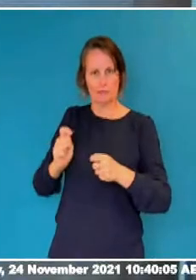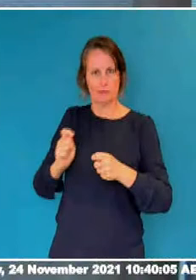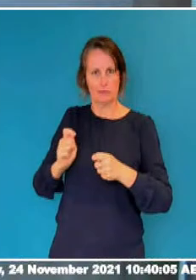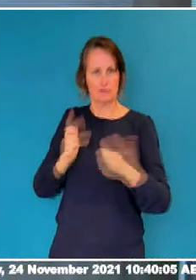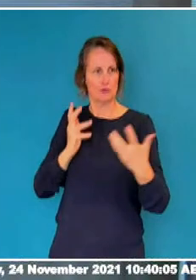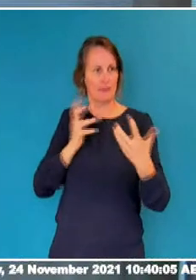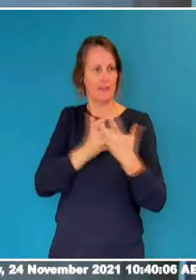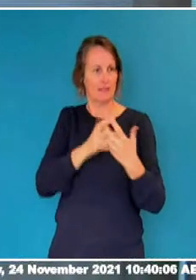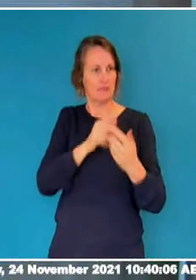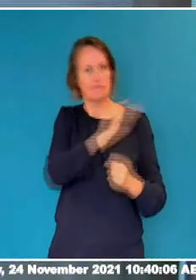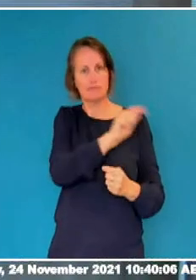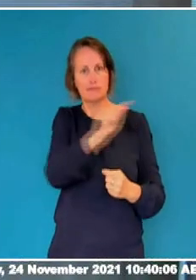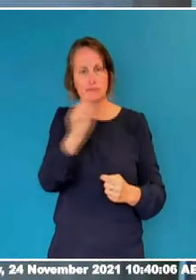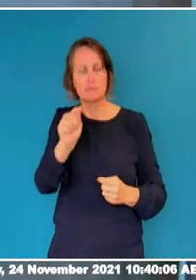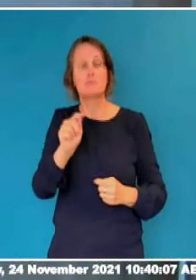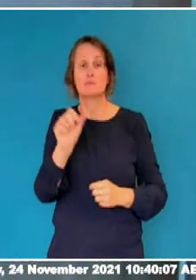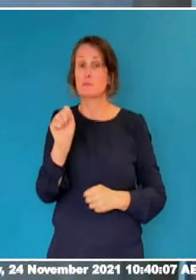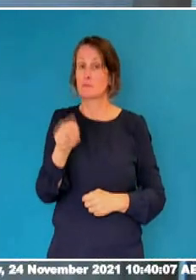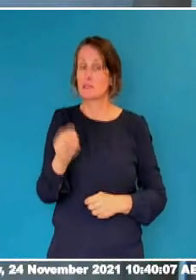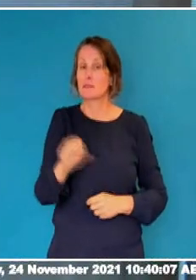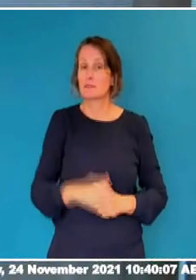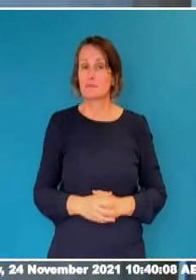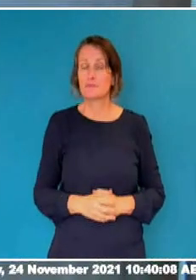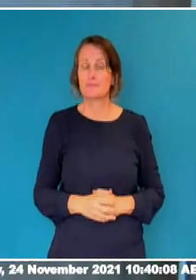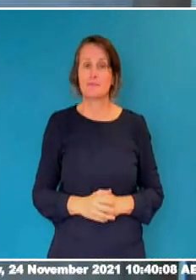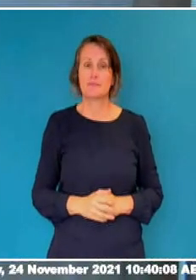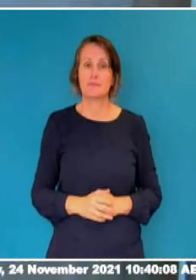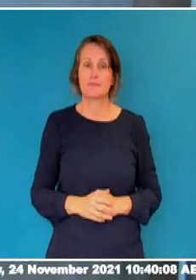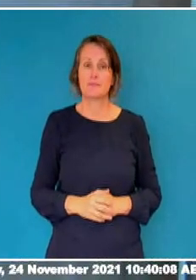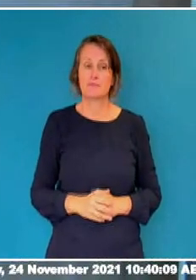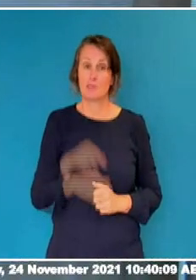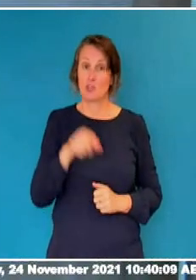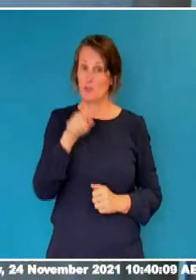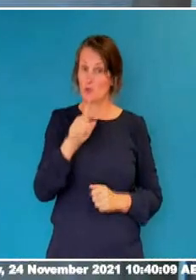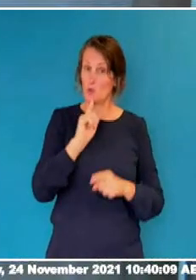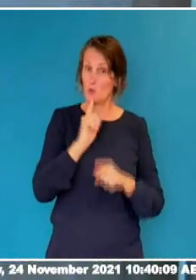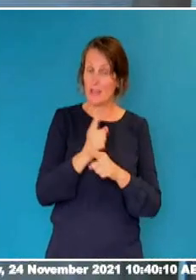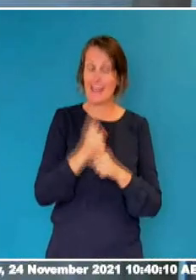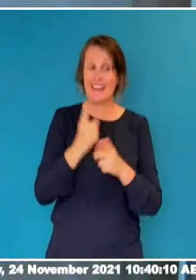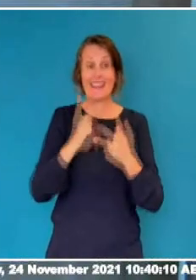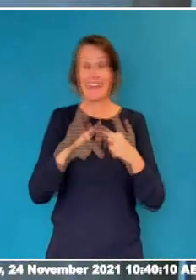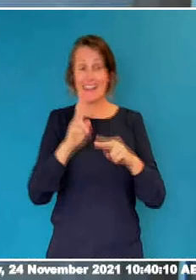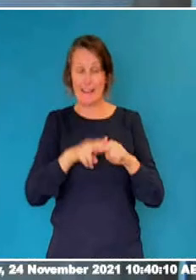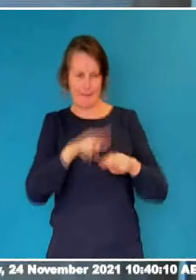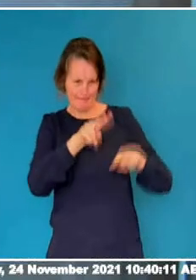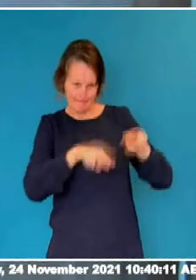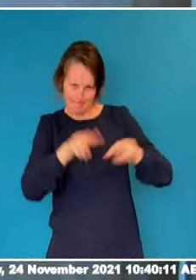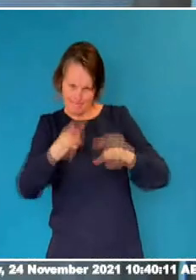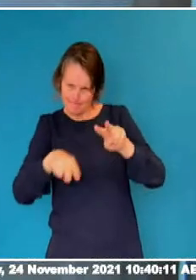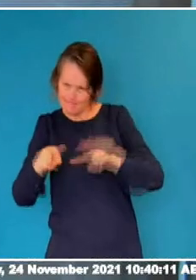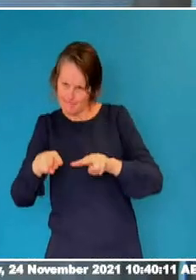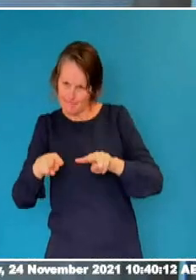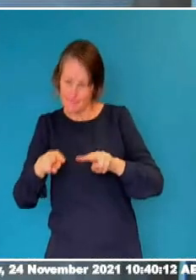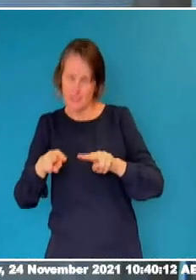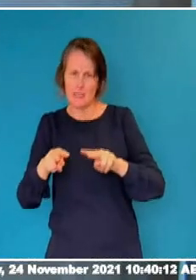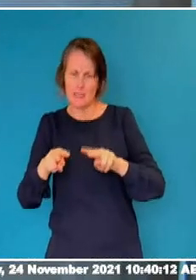You go on to say that if an adjustment costs more than $500,